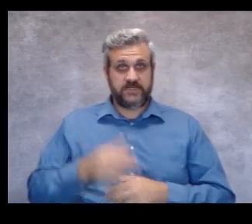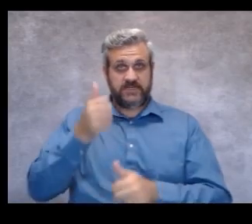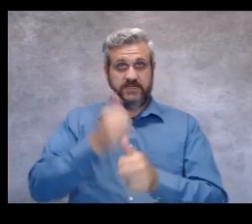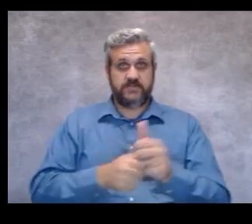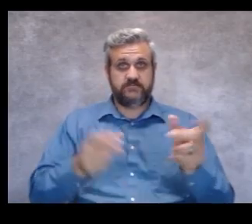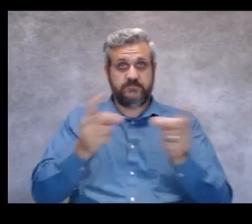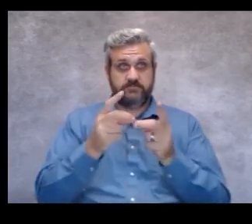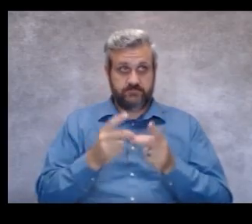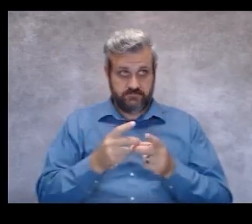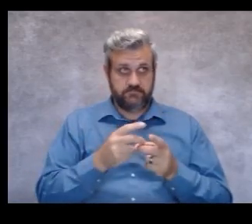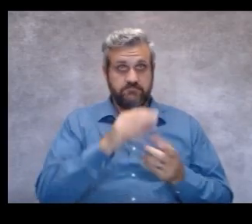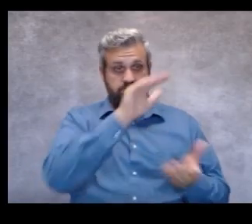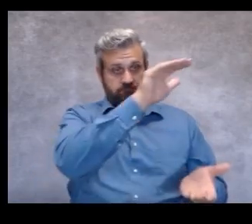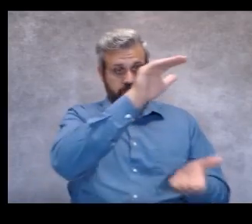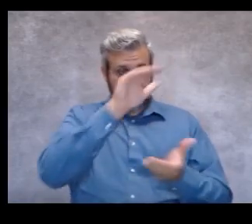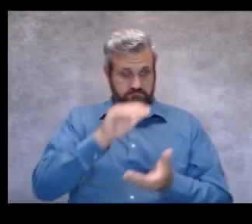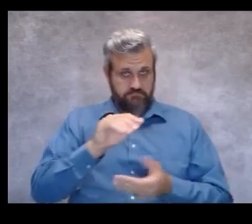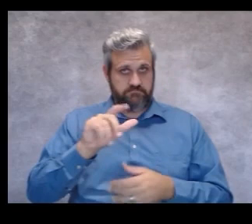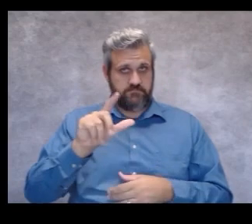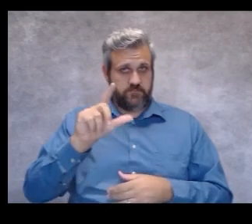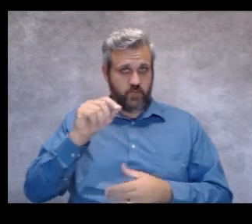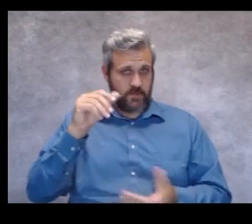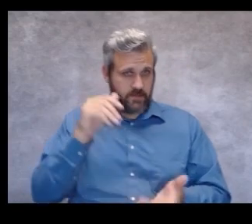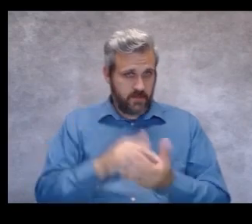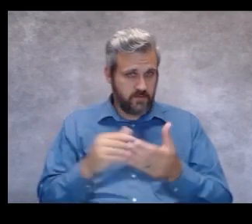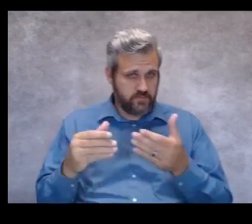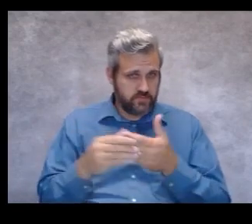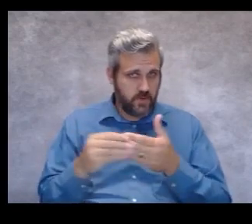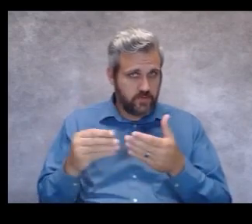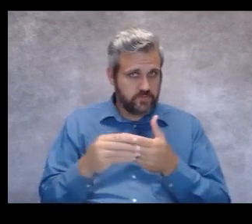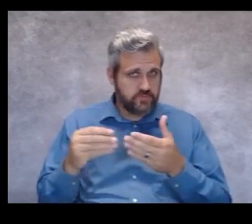Each district receives a base amount of $20,000